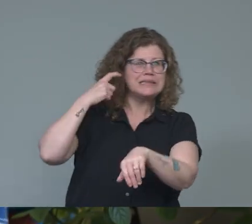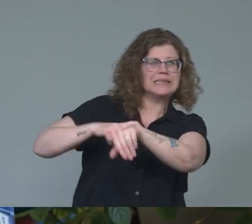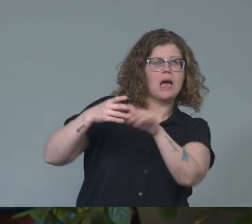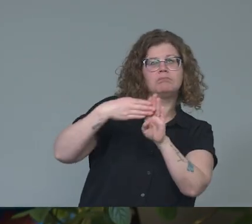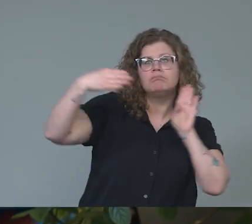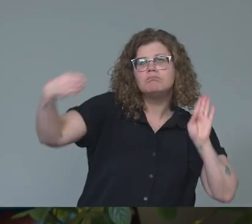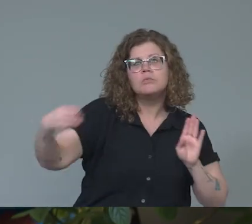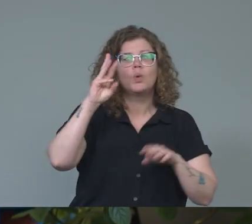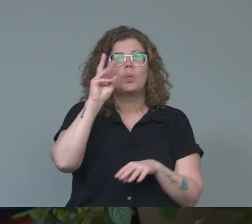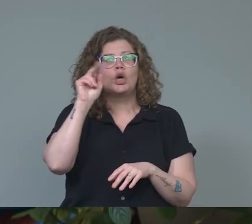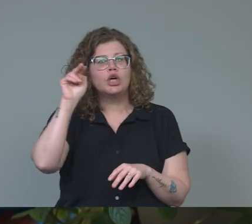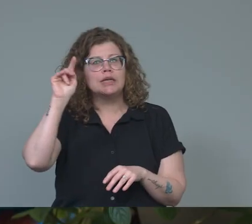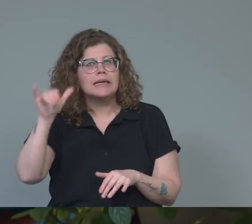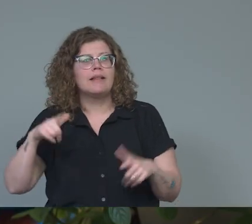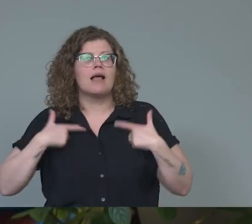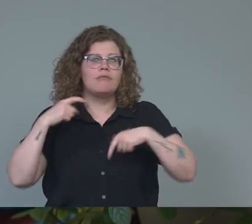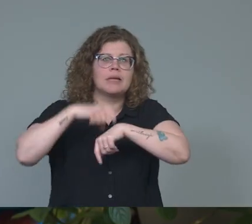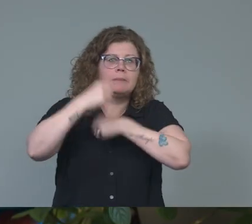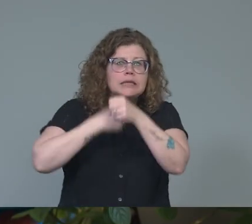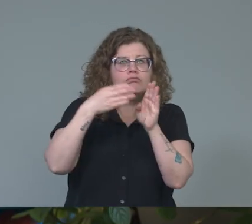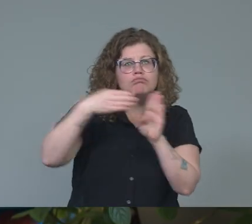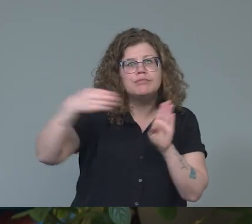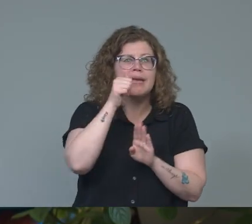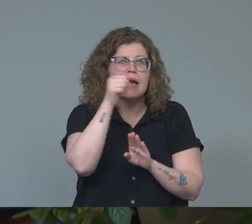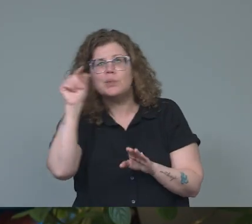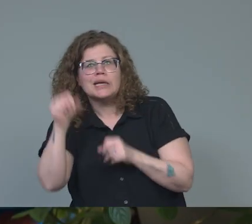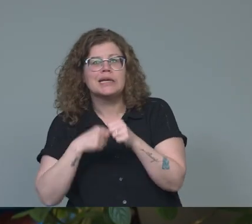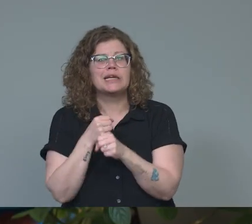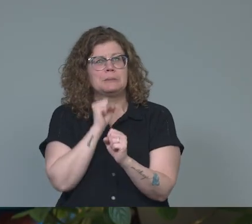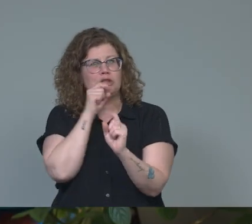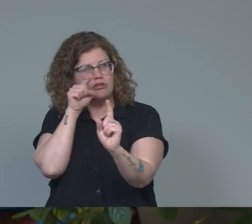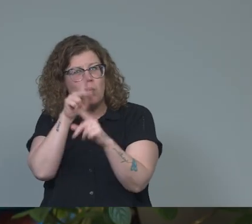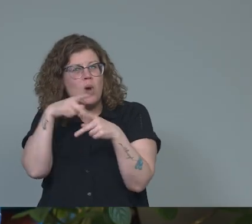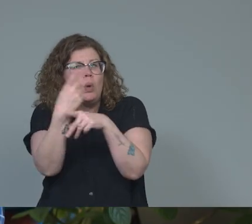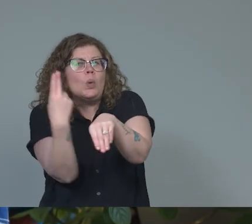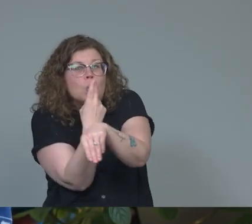in the middle of that process. Because also, the committee